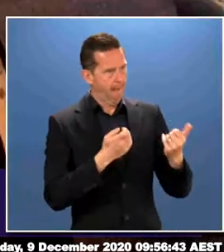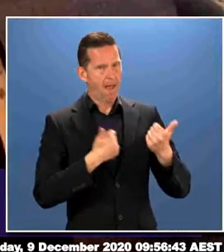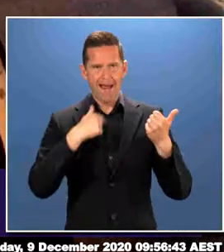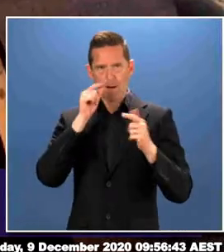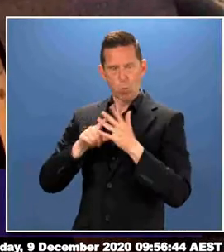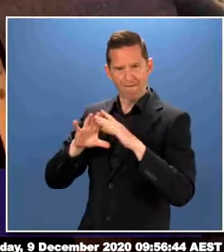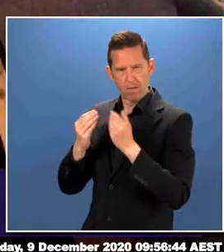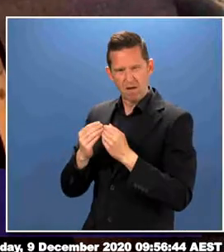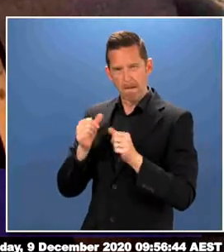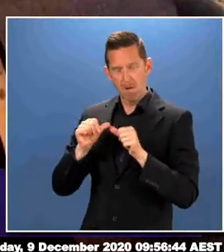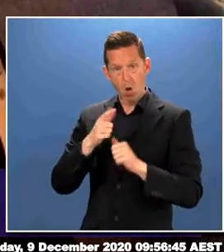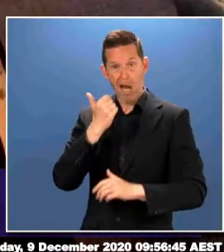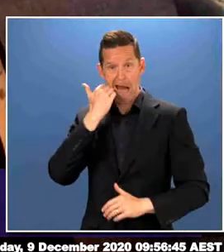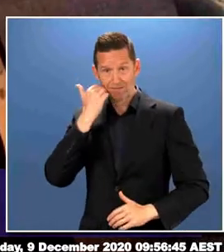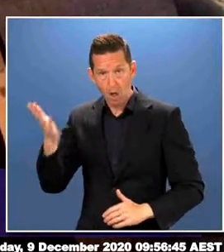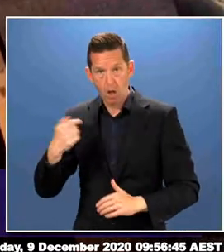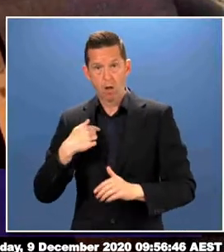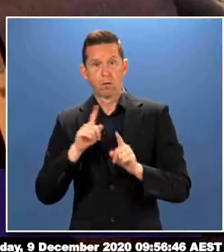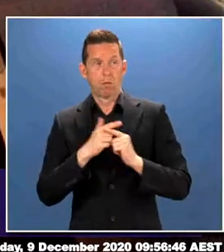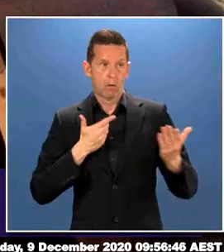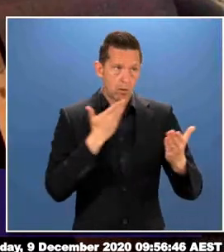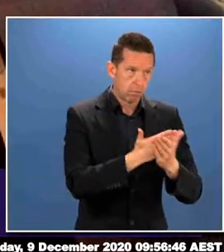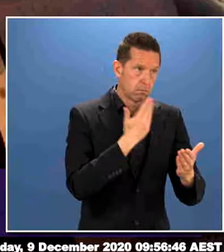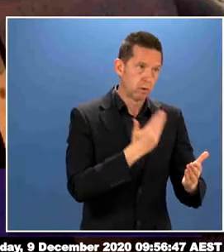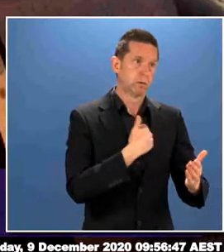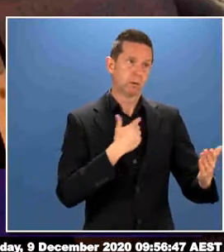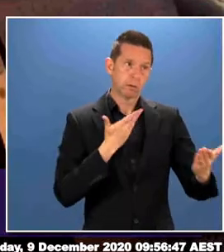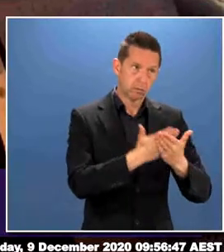to fight every step of the way, it is reaching their hand out first,